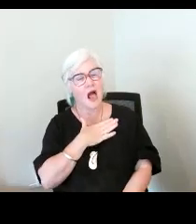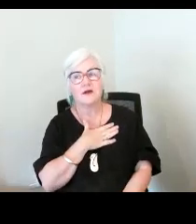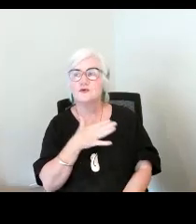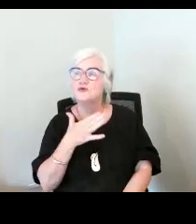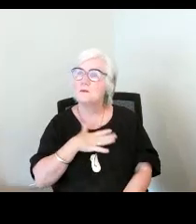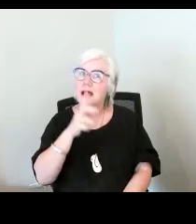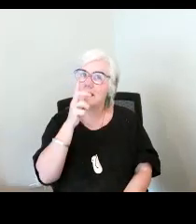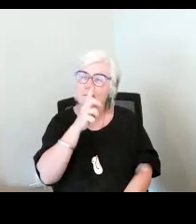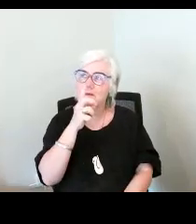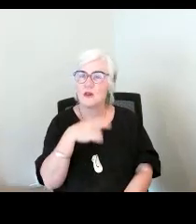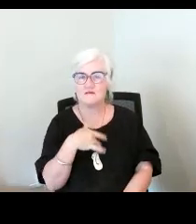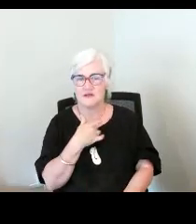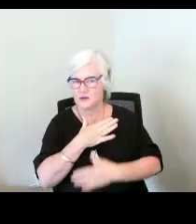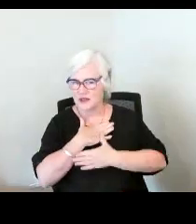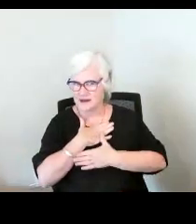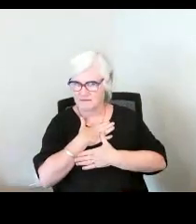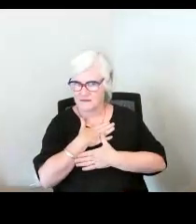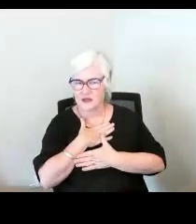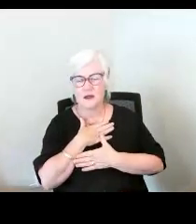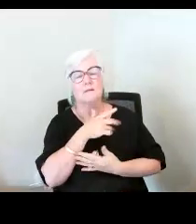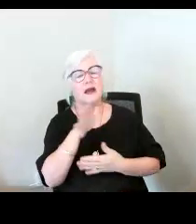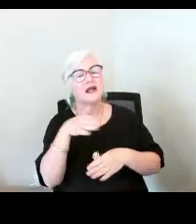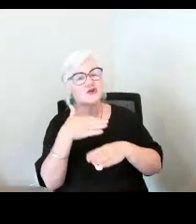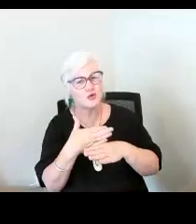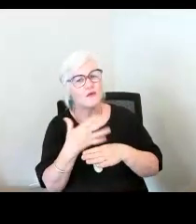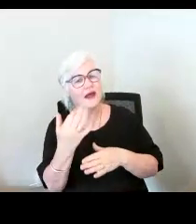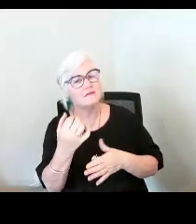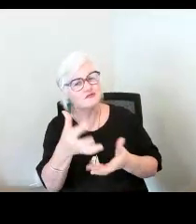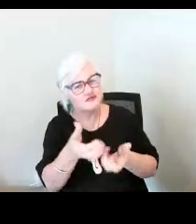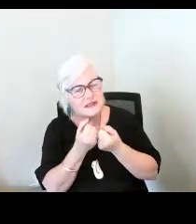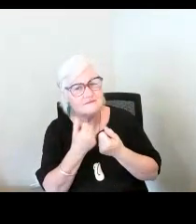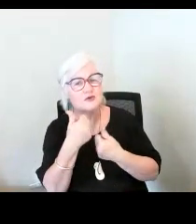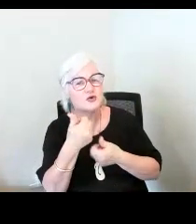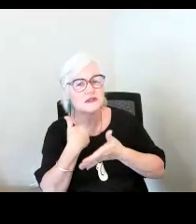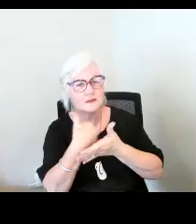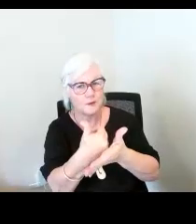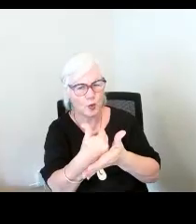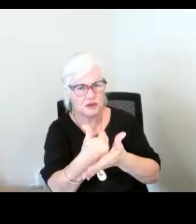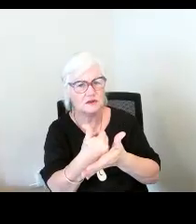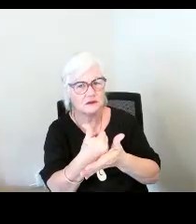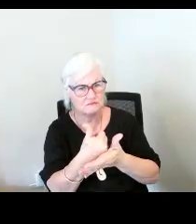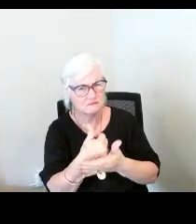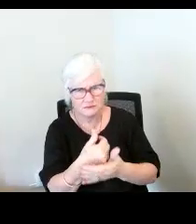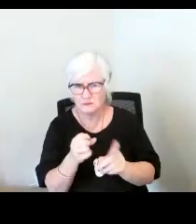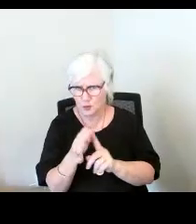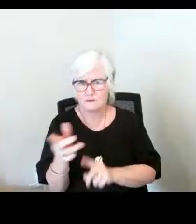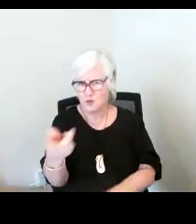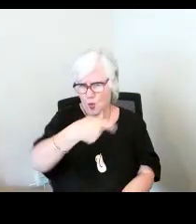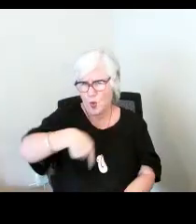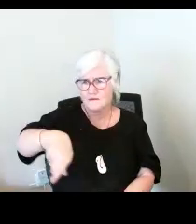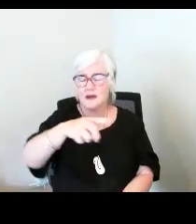good support, that is important to all of us. People also notice that I have a job and where I